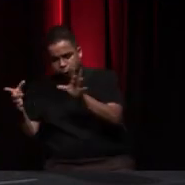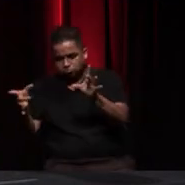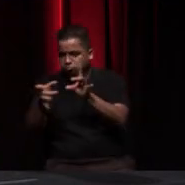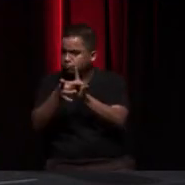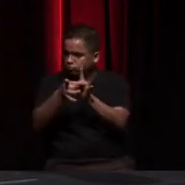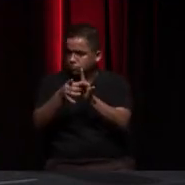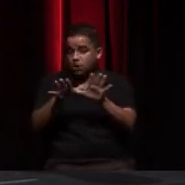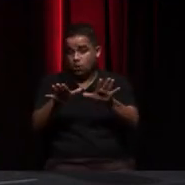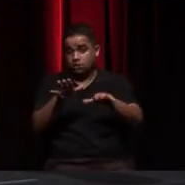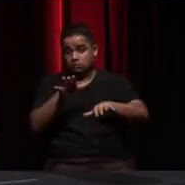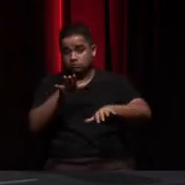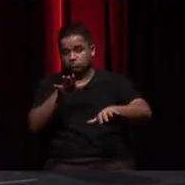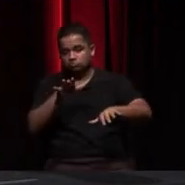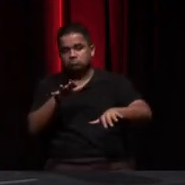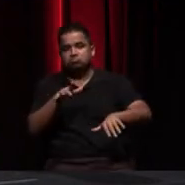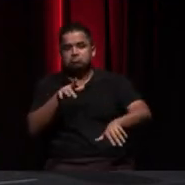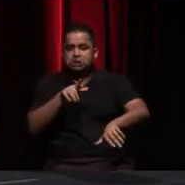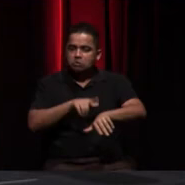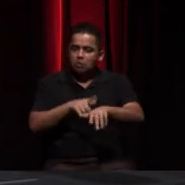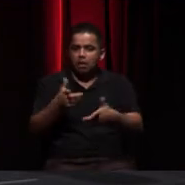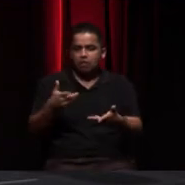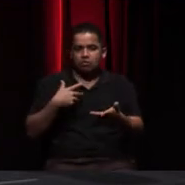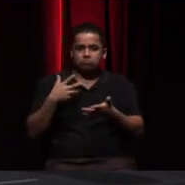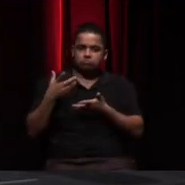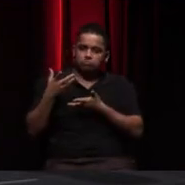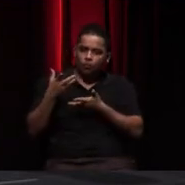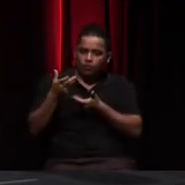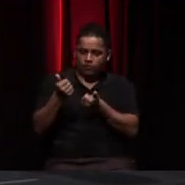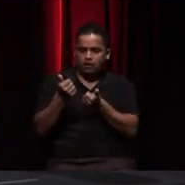At that point I was invited to be the head of that area,